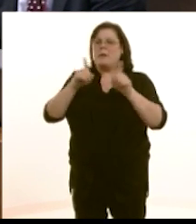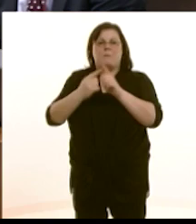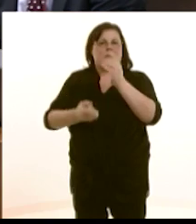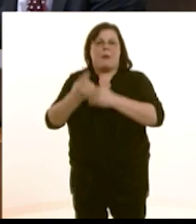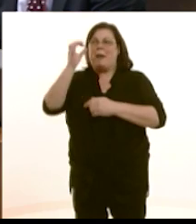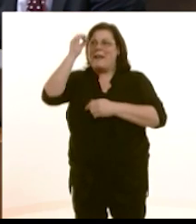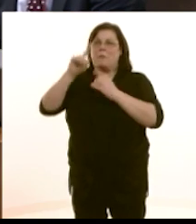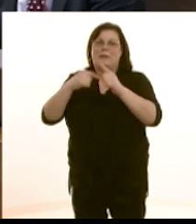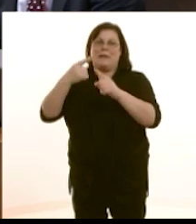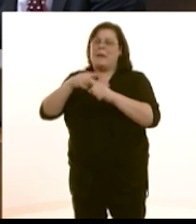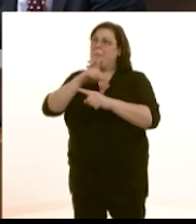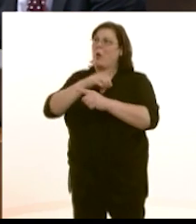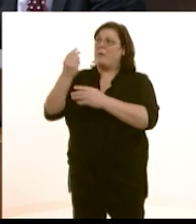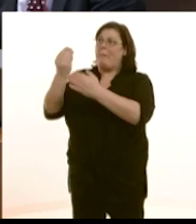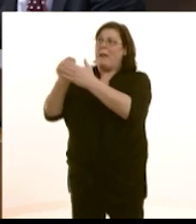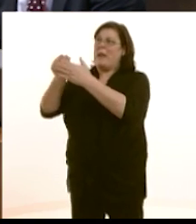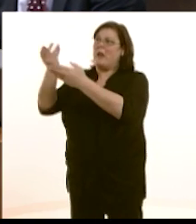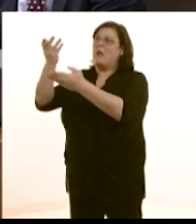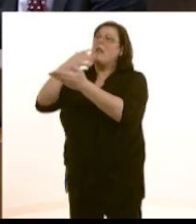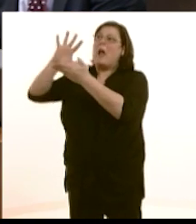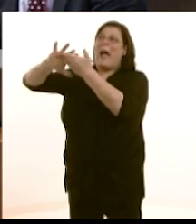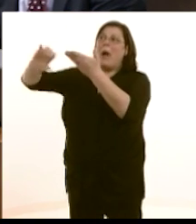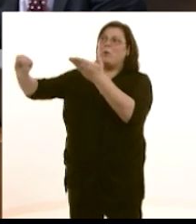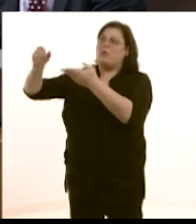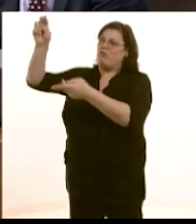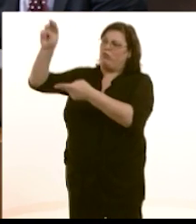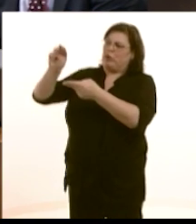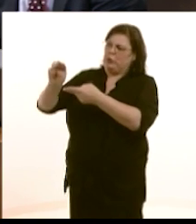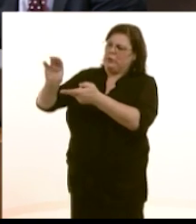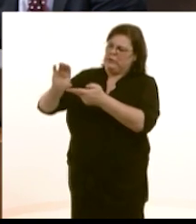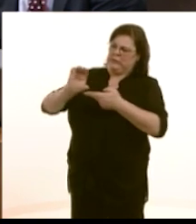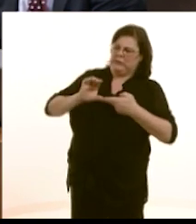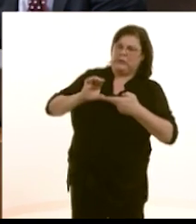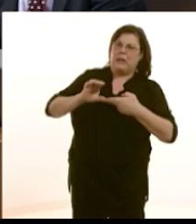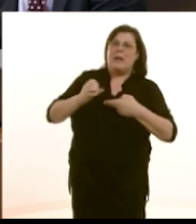took a cut of the money before that money arrived in Wales. We have 7.1 per cent of